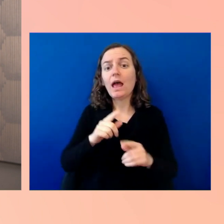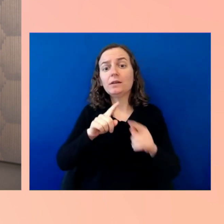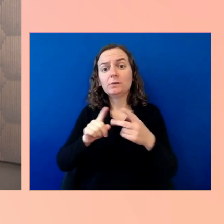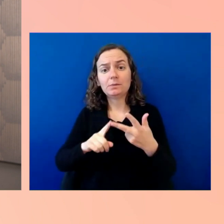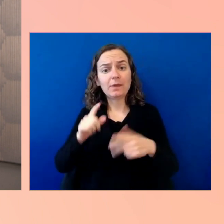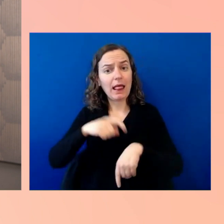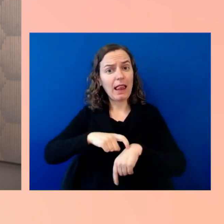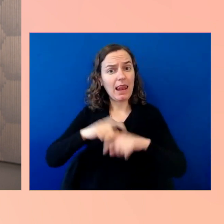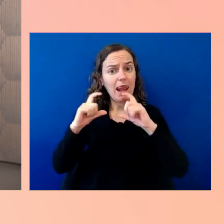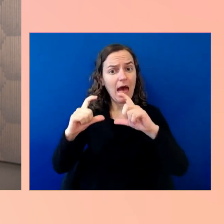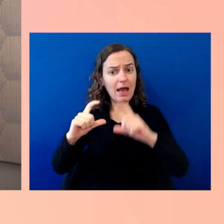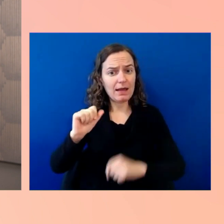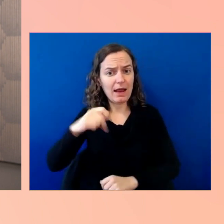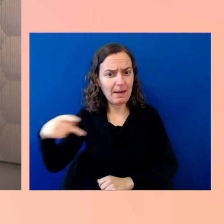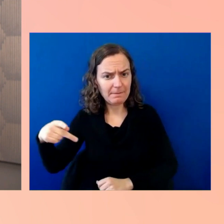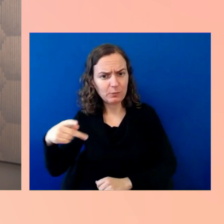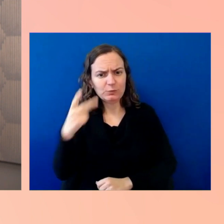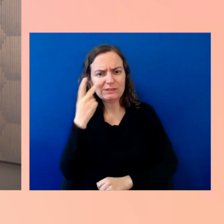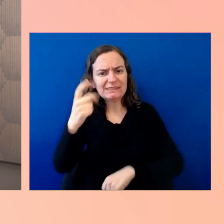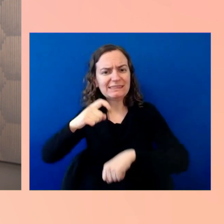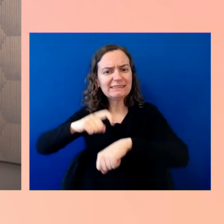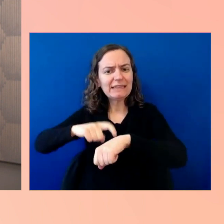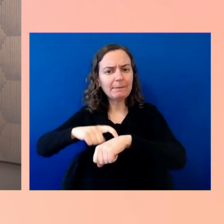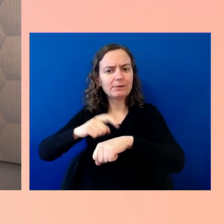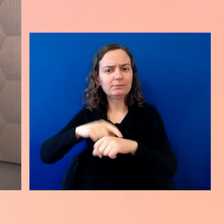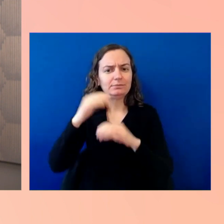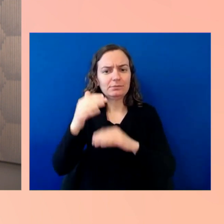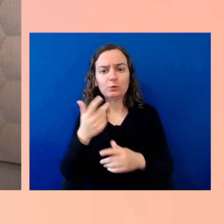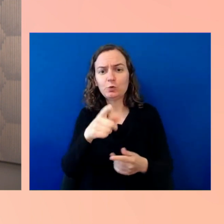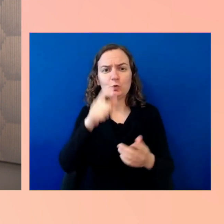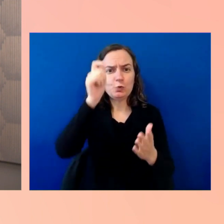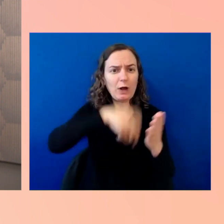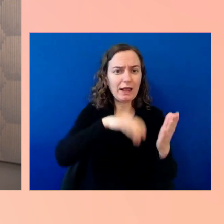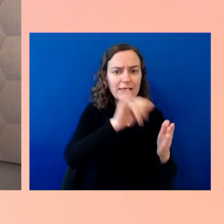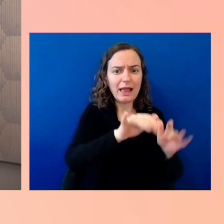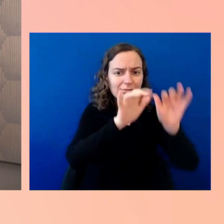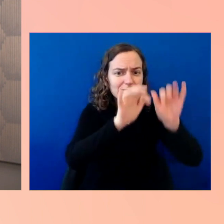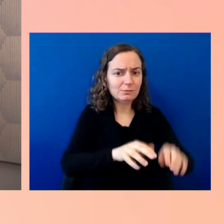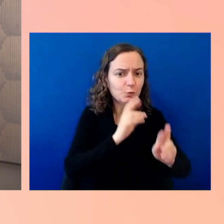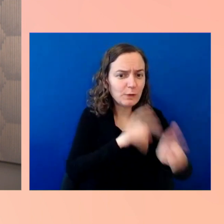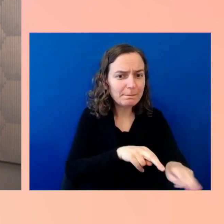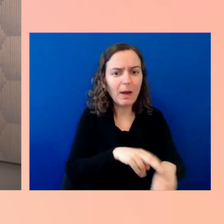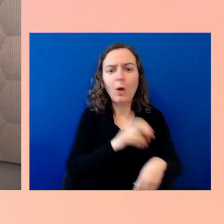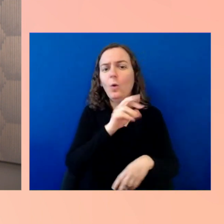read that lengthy journal article, or just get in the flow of your code. You can even play audio from